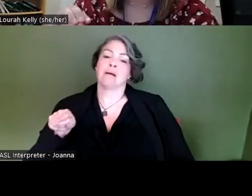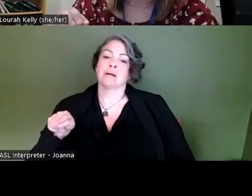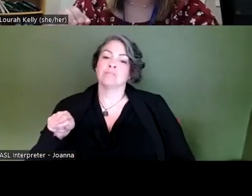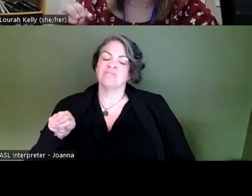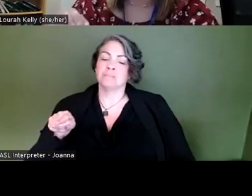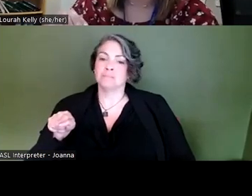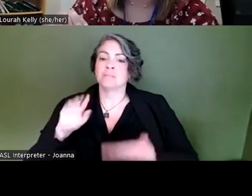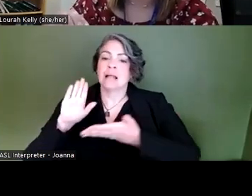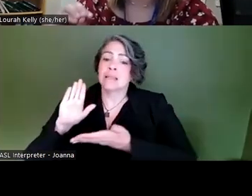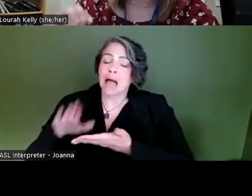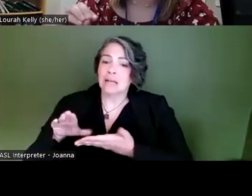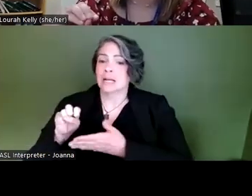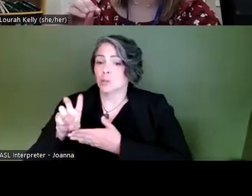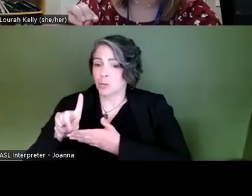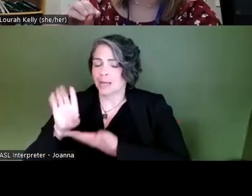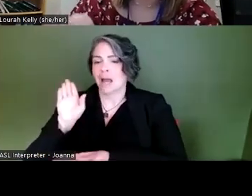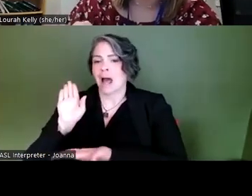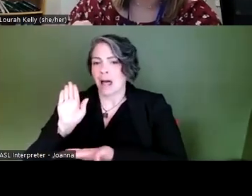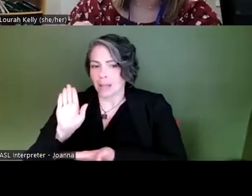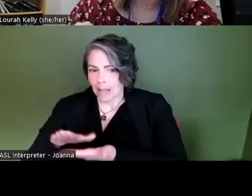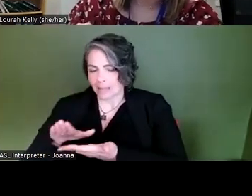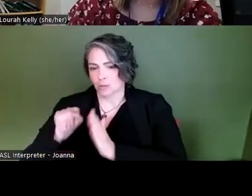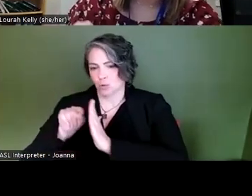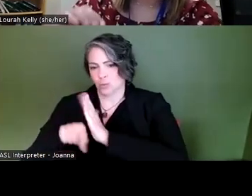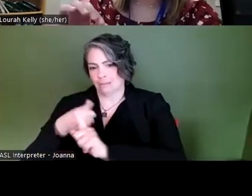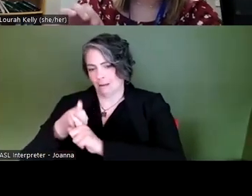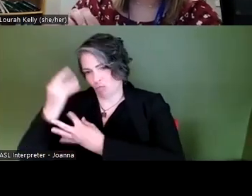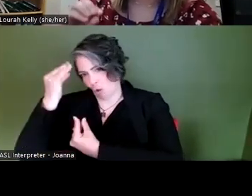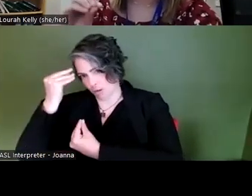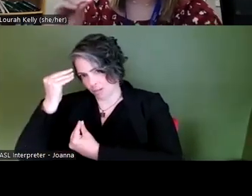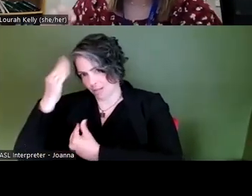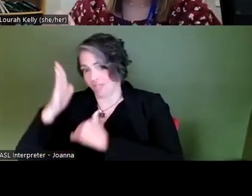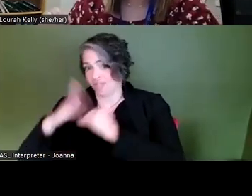suicidal thoughts, than white heterosexual men. So that means that there's a protective